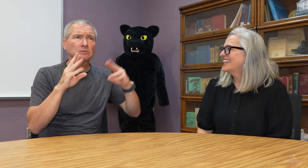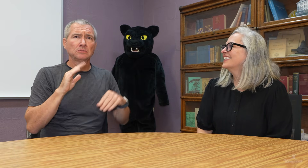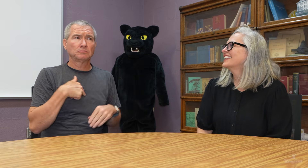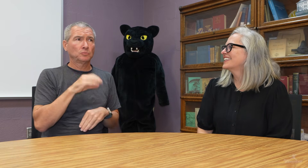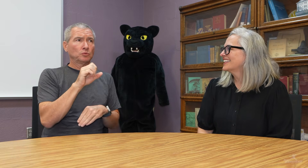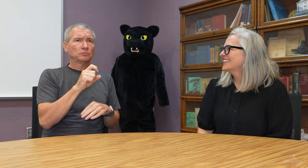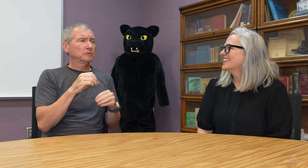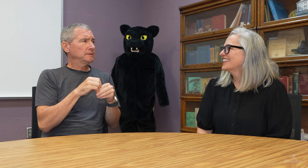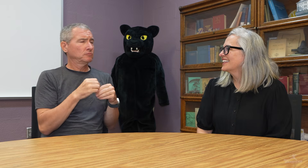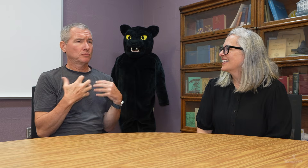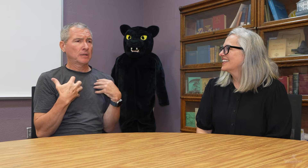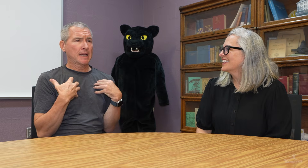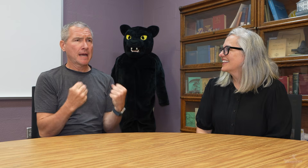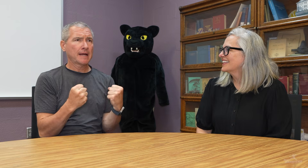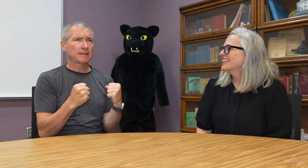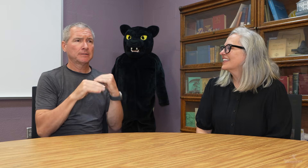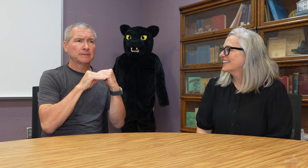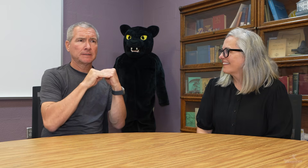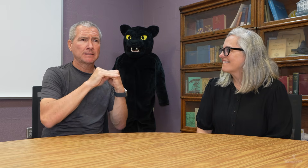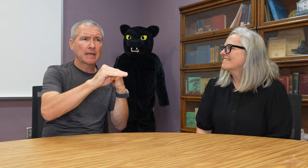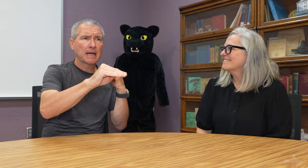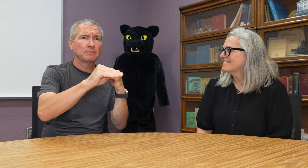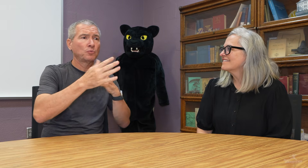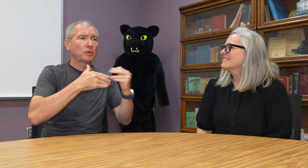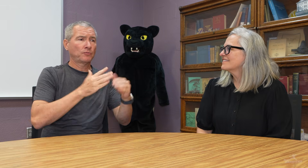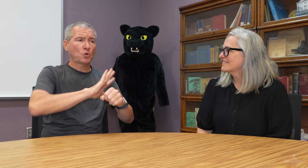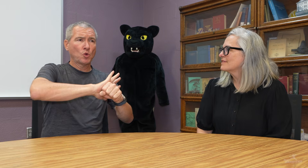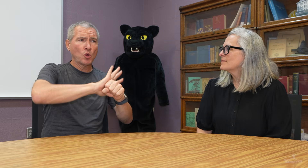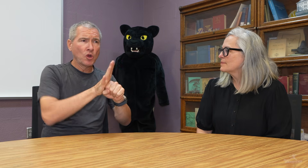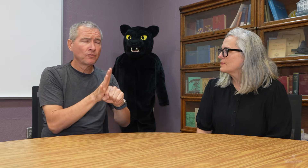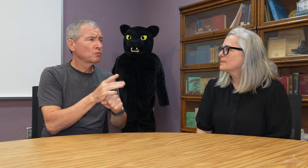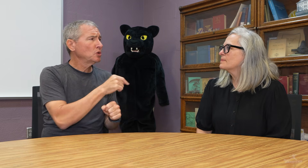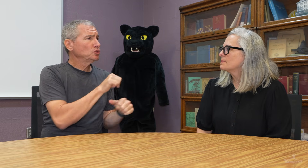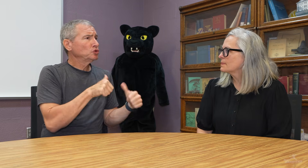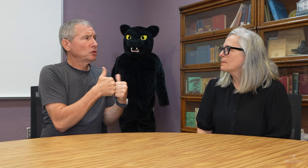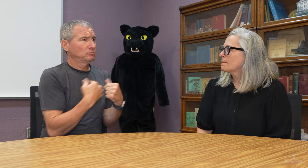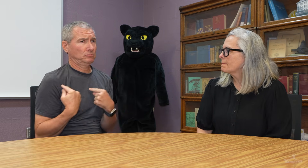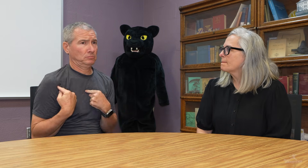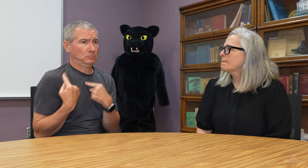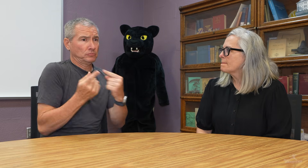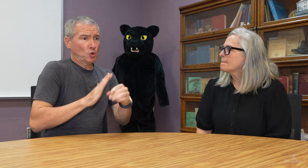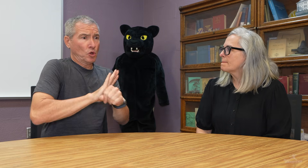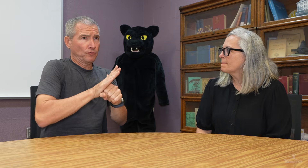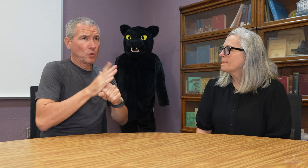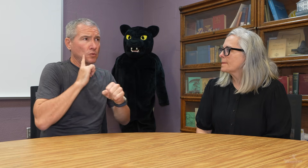Has OSD been in a healthy, stable place despite the impact of COVID-19? What have been the challenges since the pandemic?